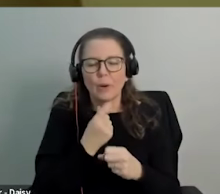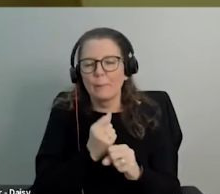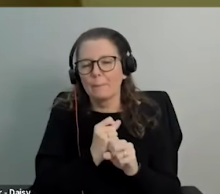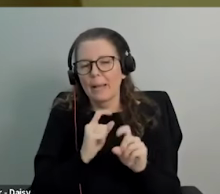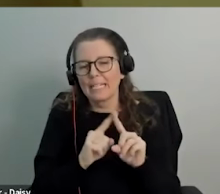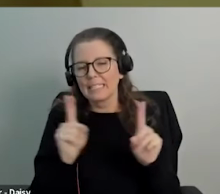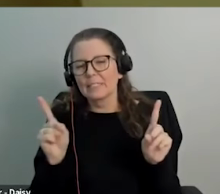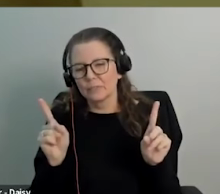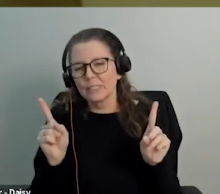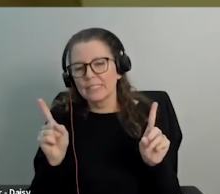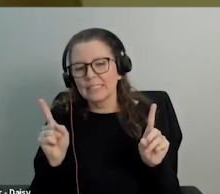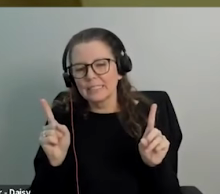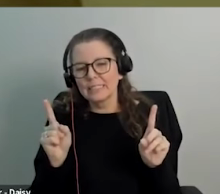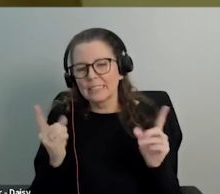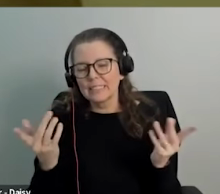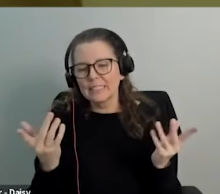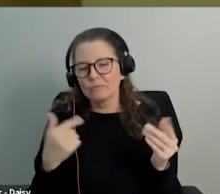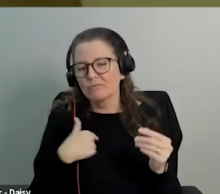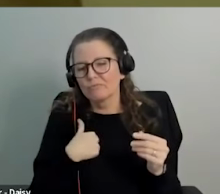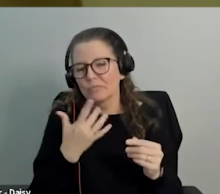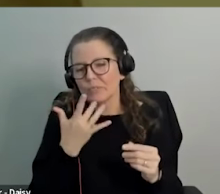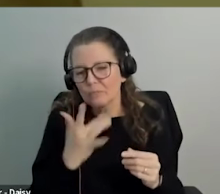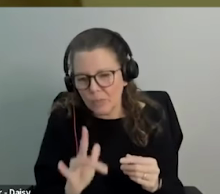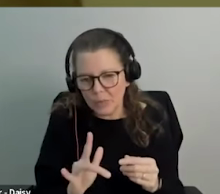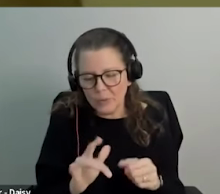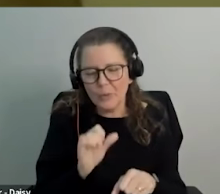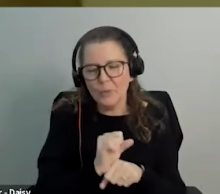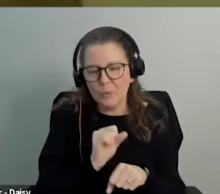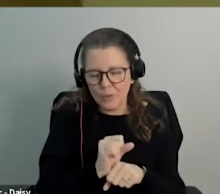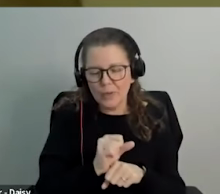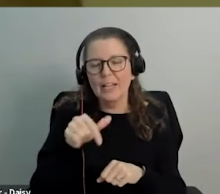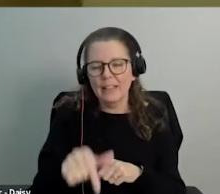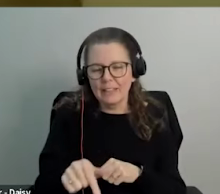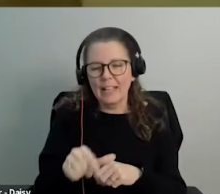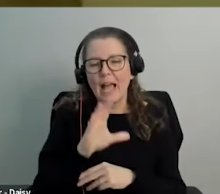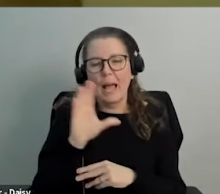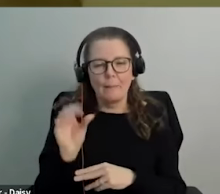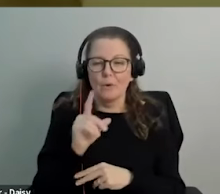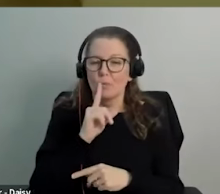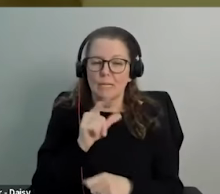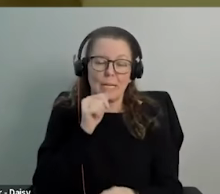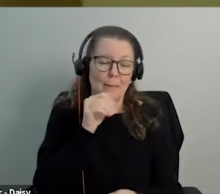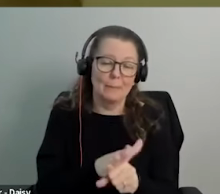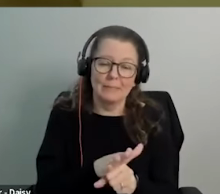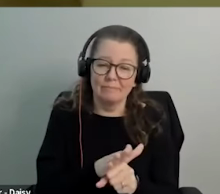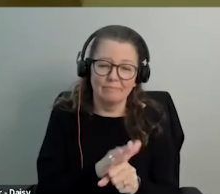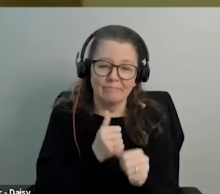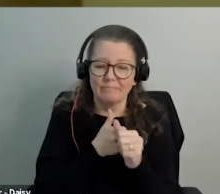So I'm just fortunate that I work for a company that's so dedicated and committed and invested in it.